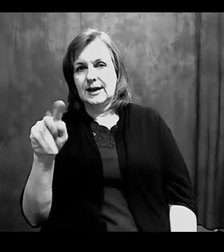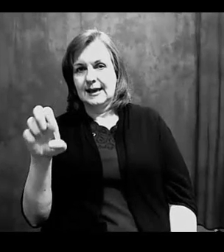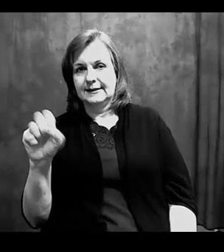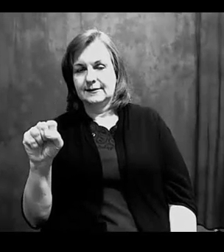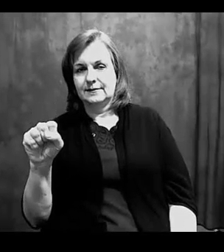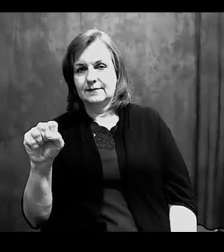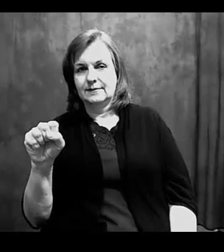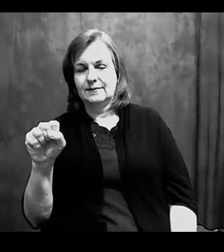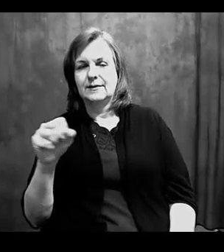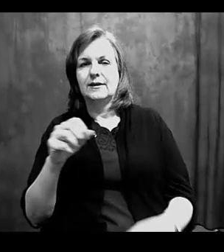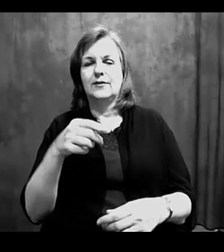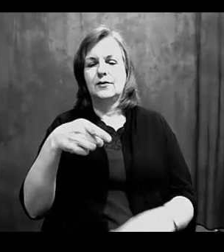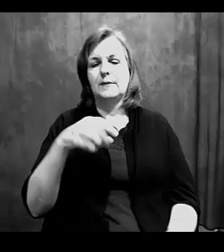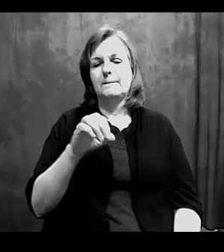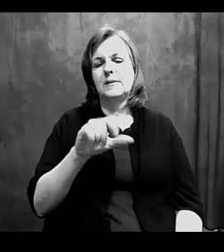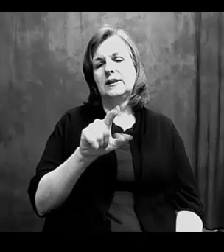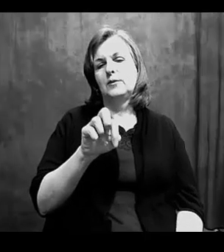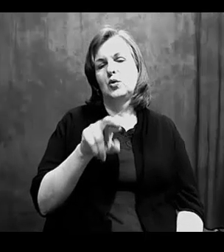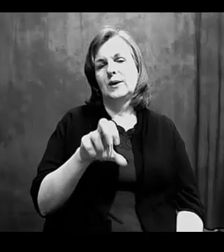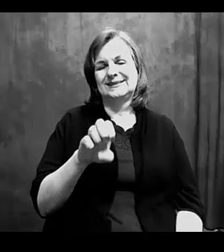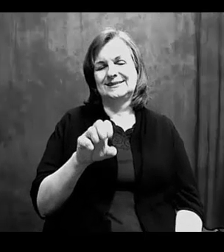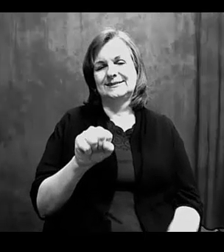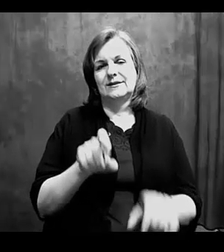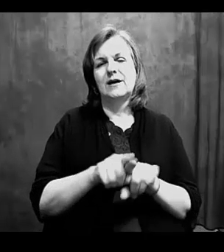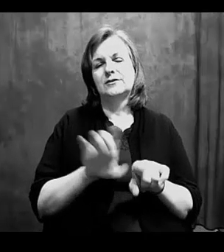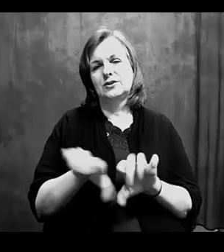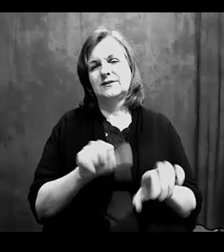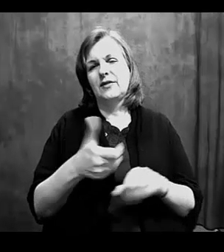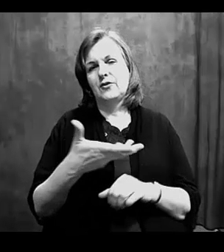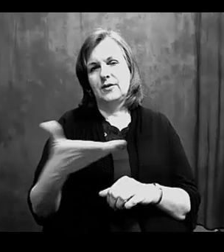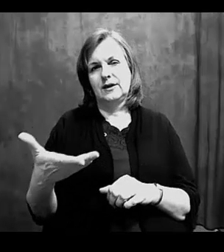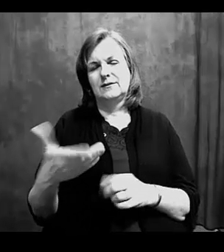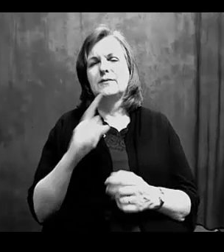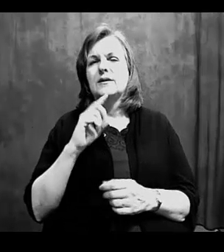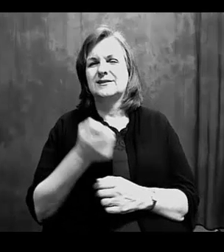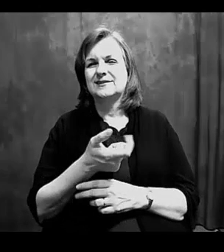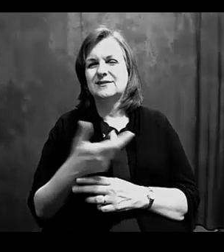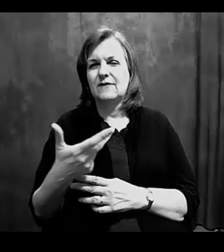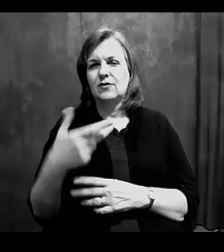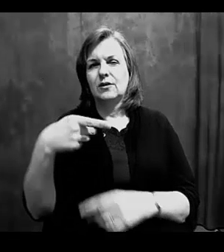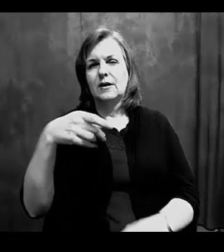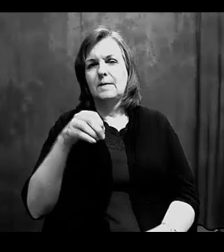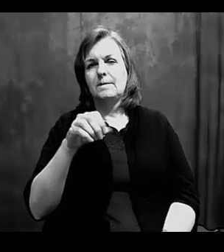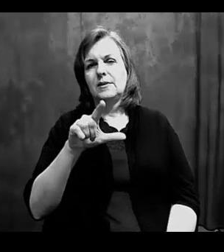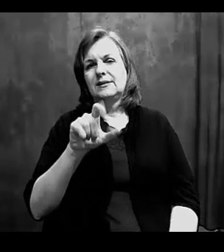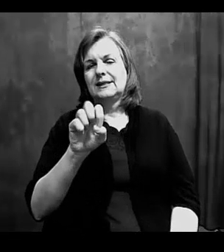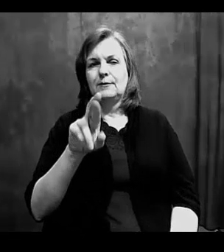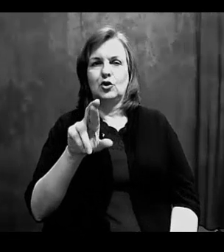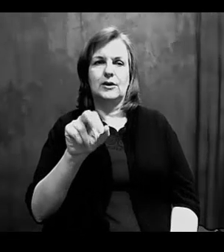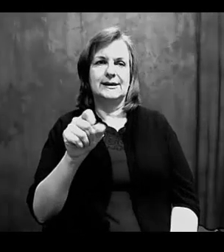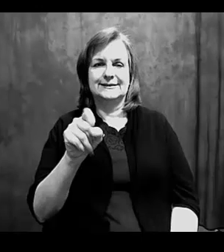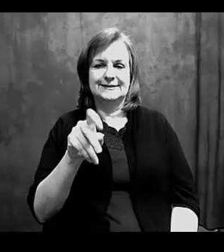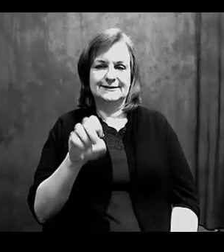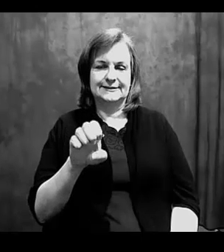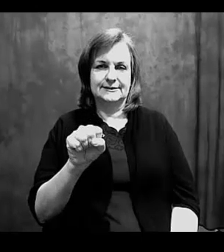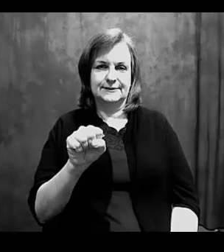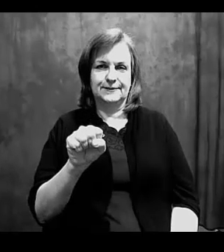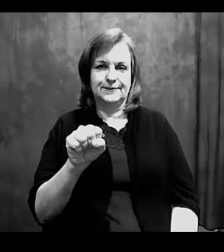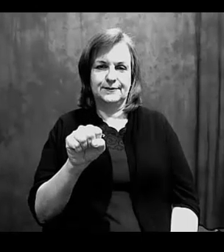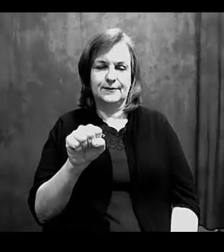it also does other things there are several forms of polymerase